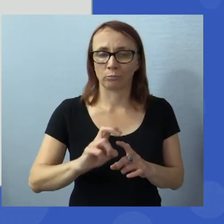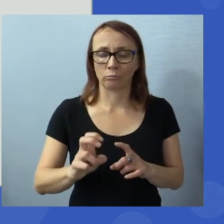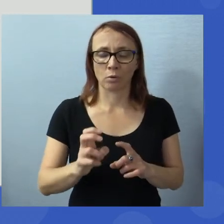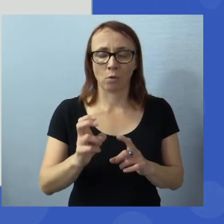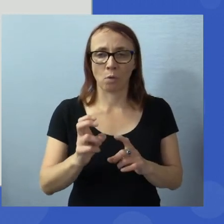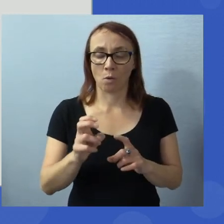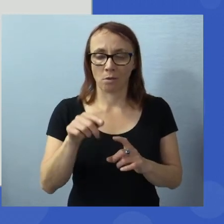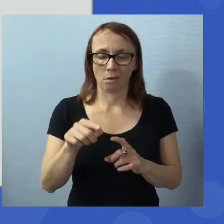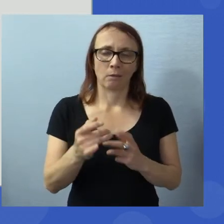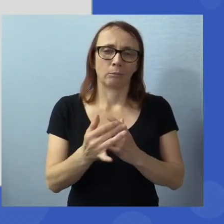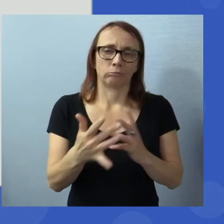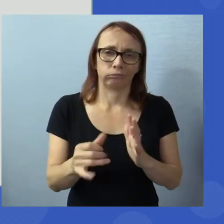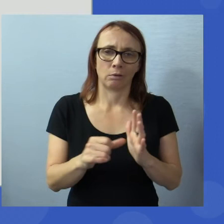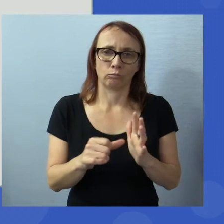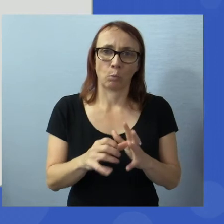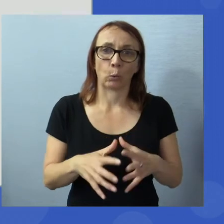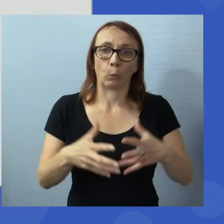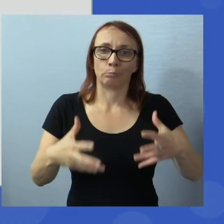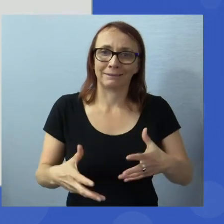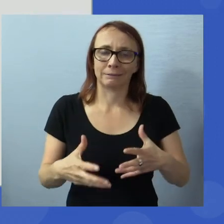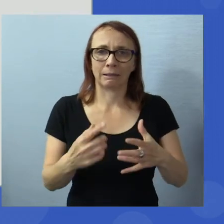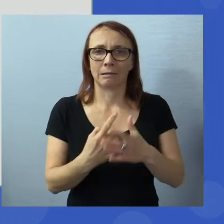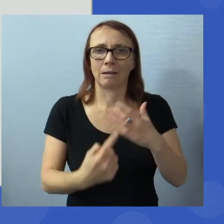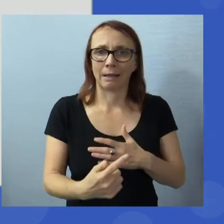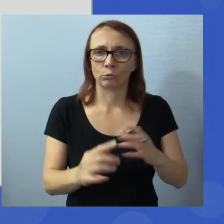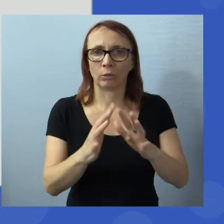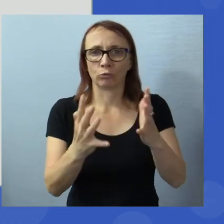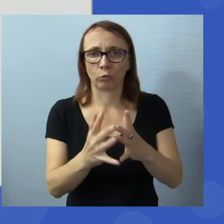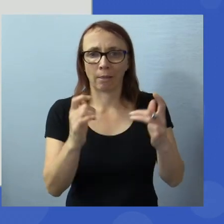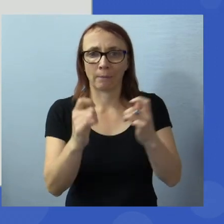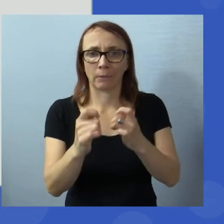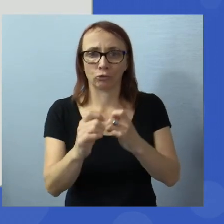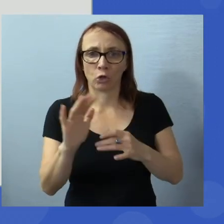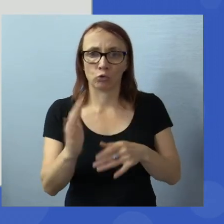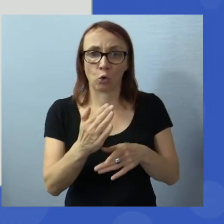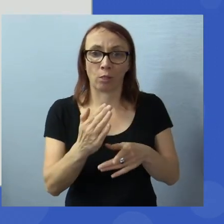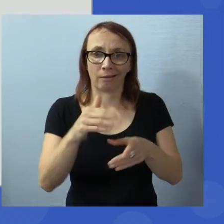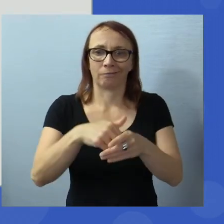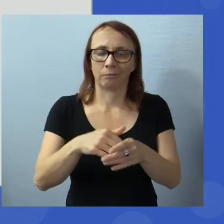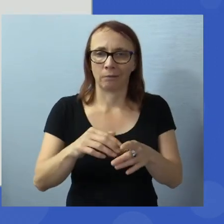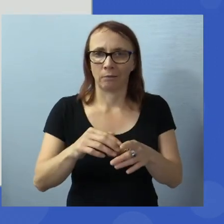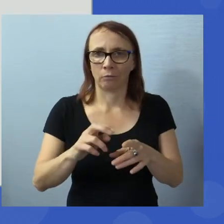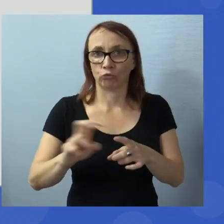the problems we have obesity isolation and climate change if you could cast your votes